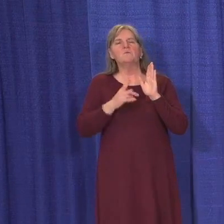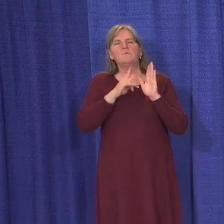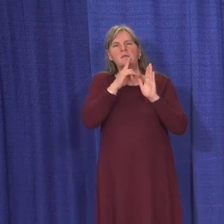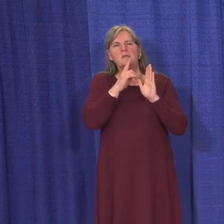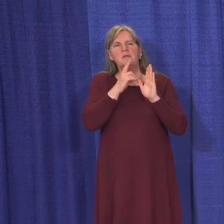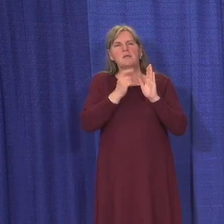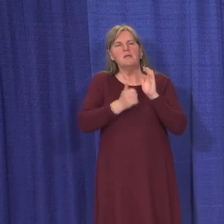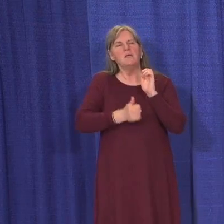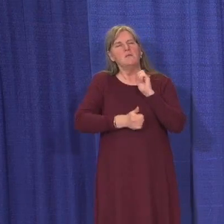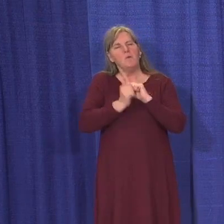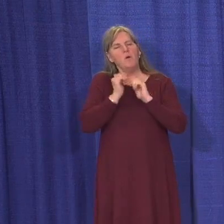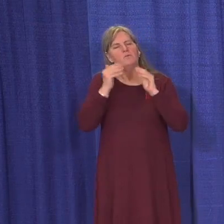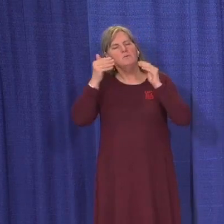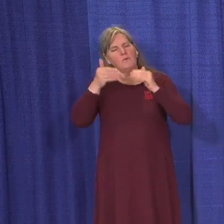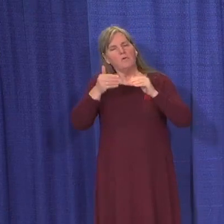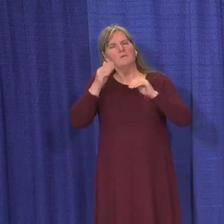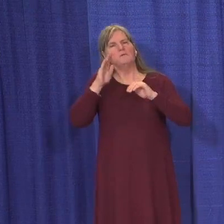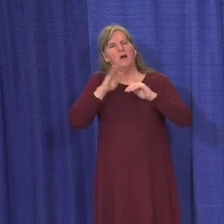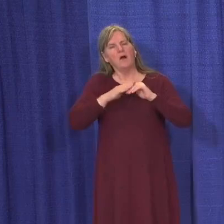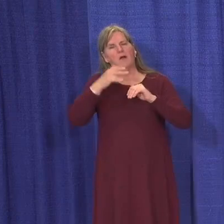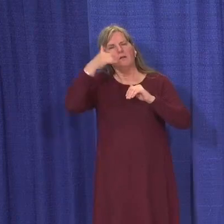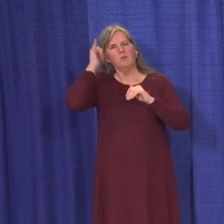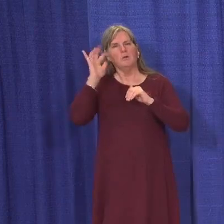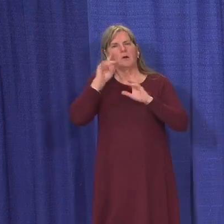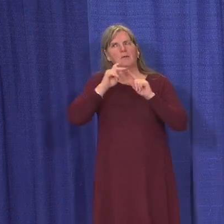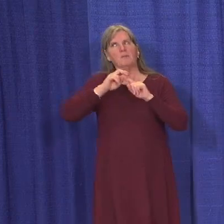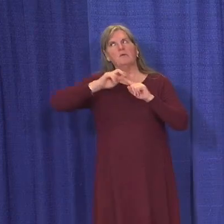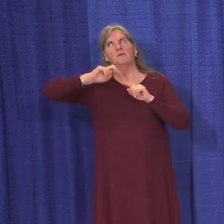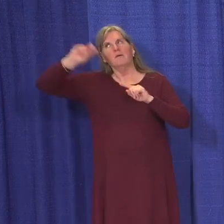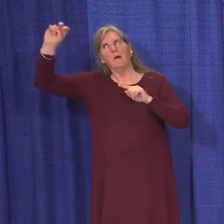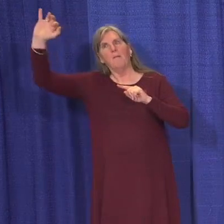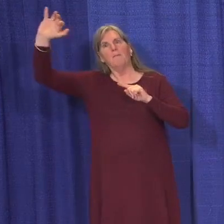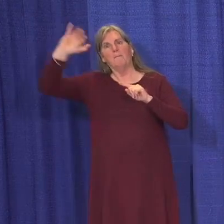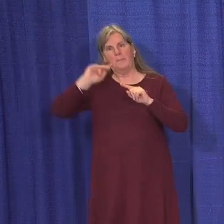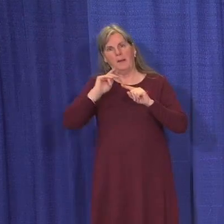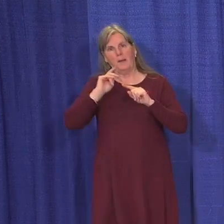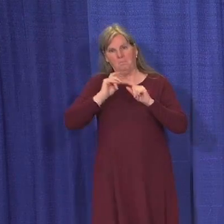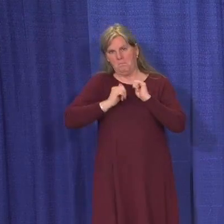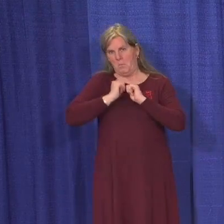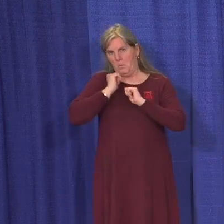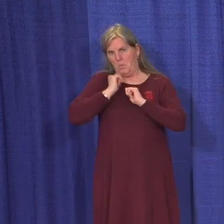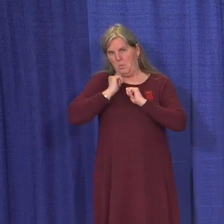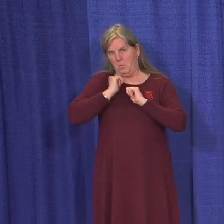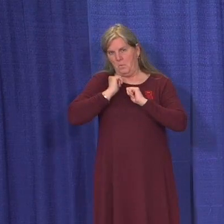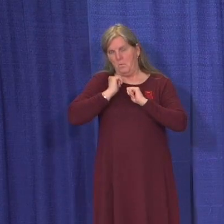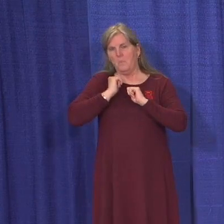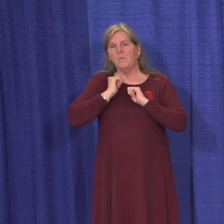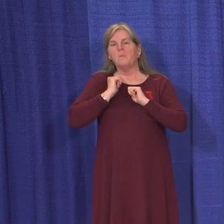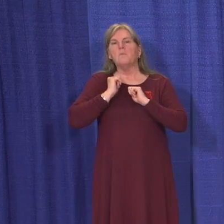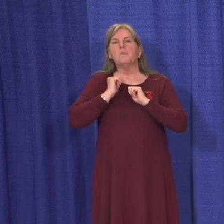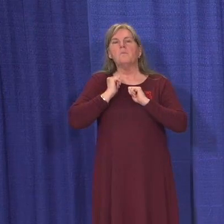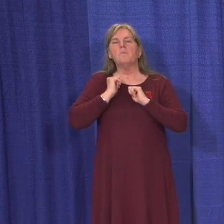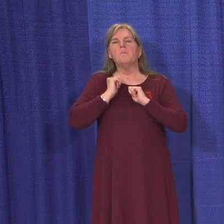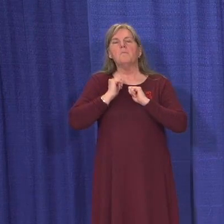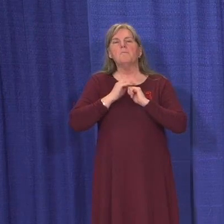I can take a stab at that. Does apply to all Canadians who were able to show that